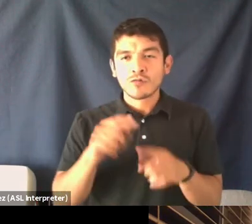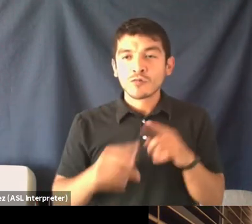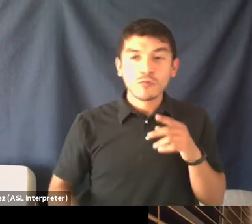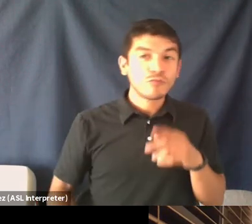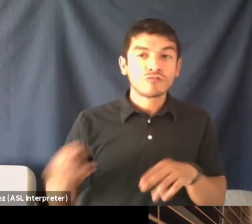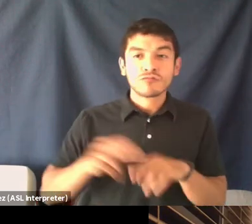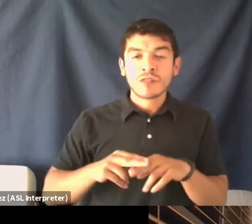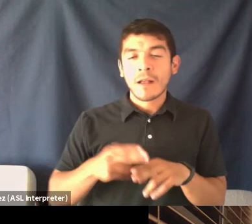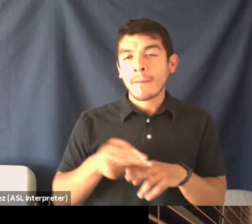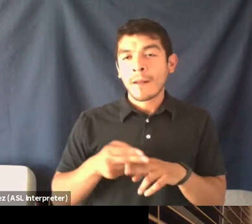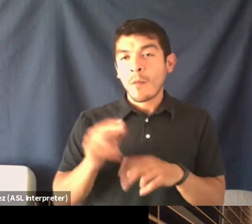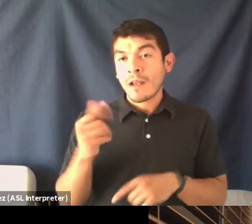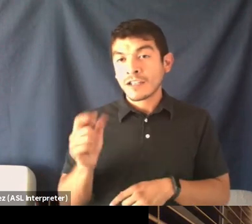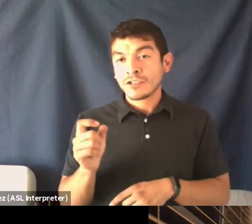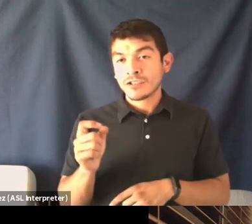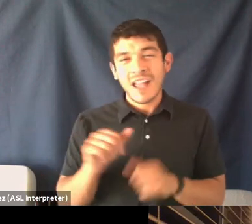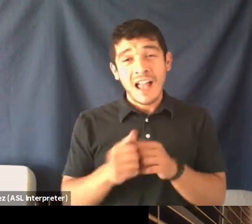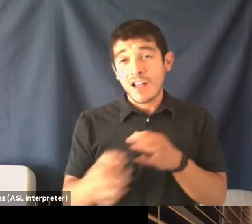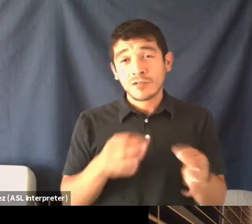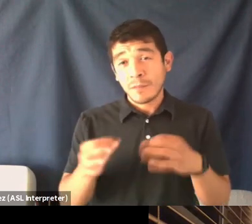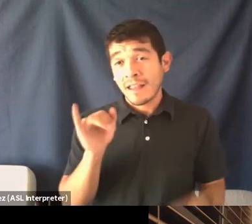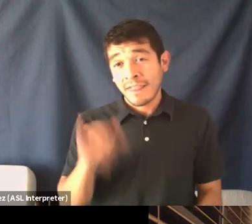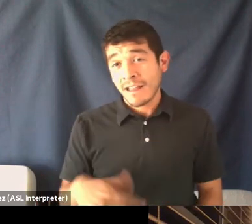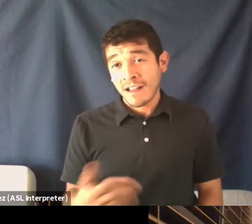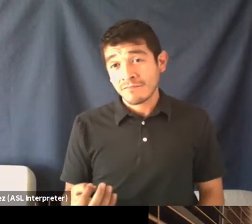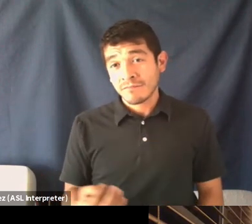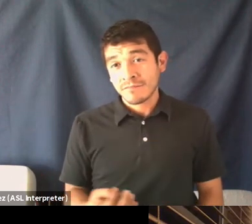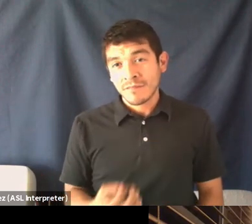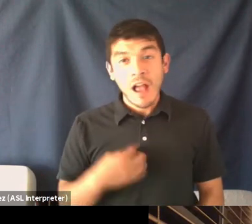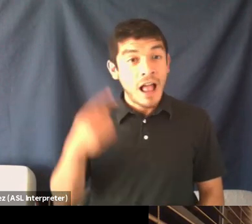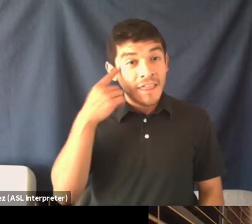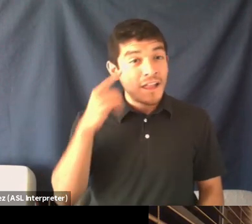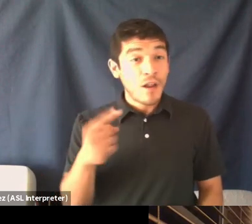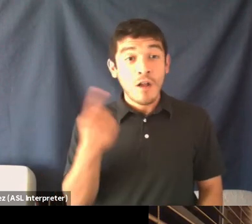So, how do you explain that? I think the only answer is that more people